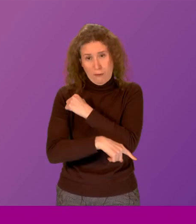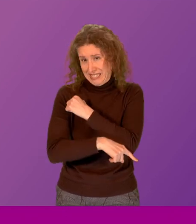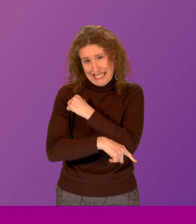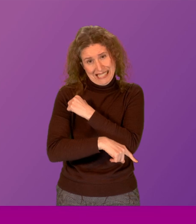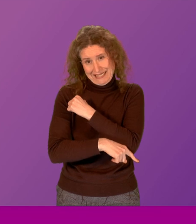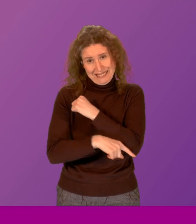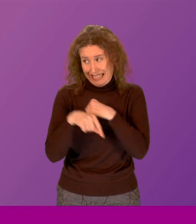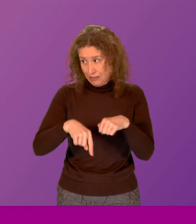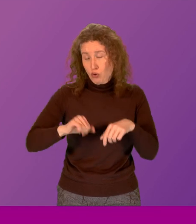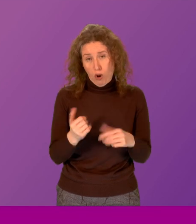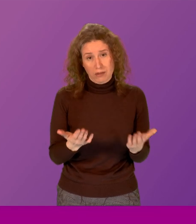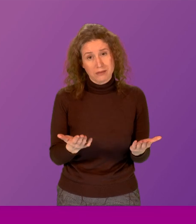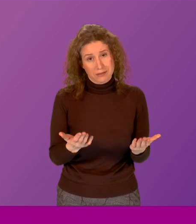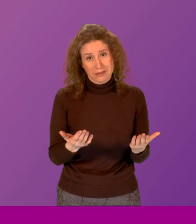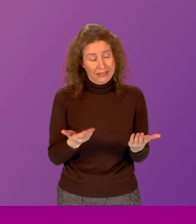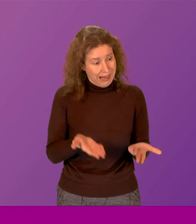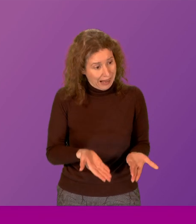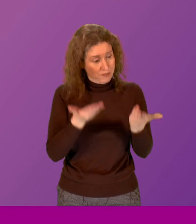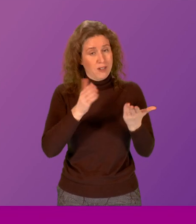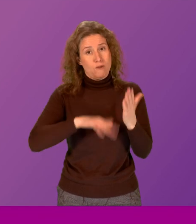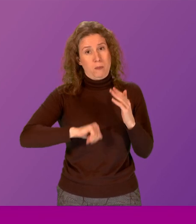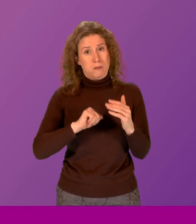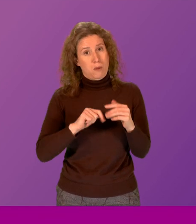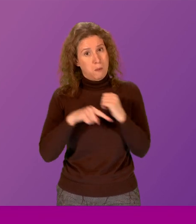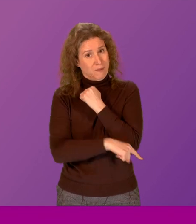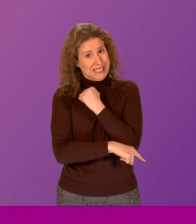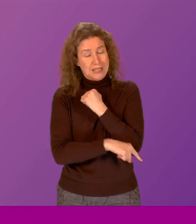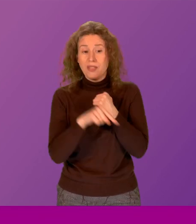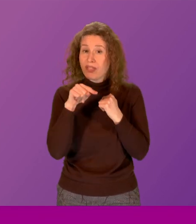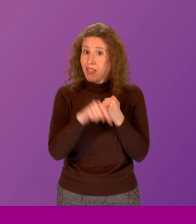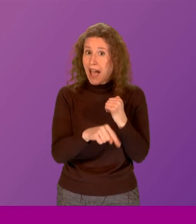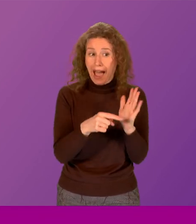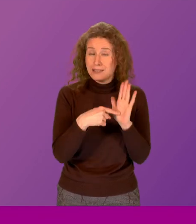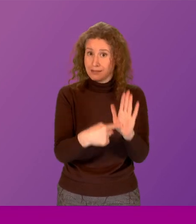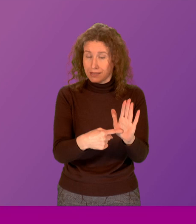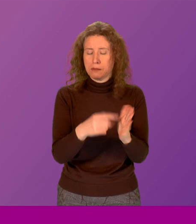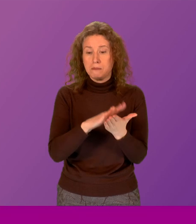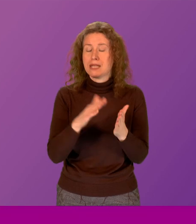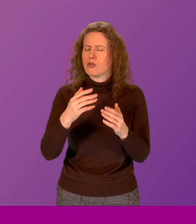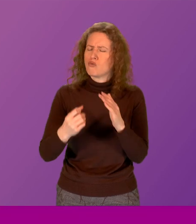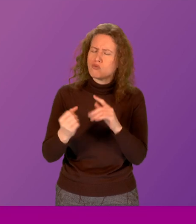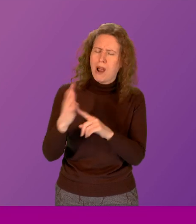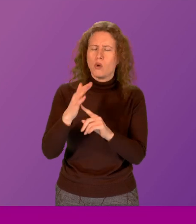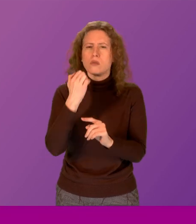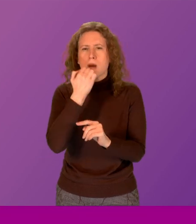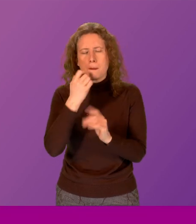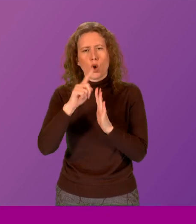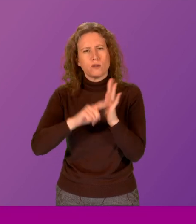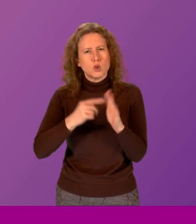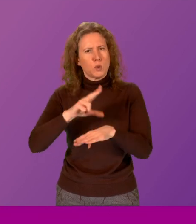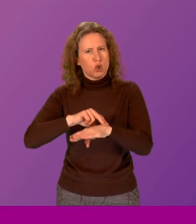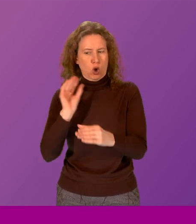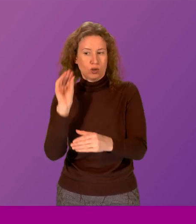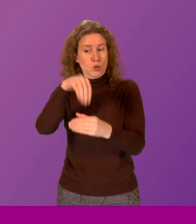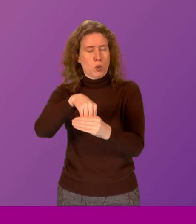in Scotland. A record number of junior doctors are joining the NHS in Scotland